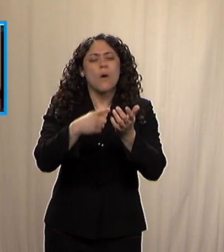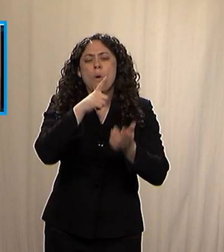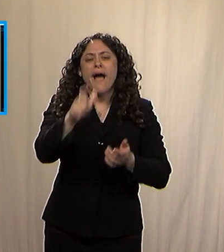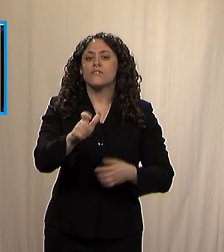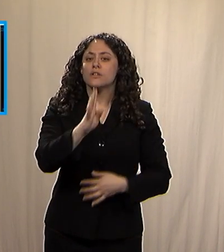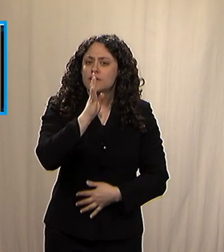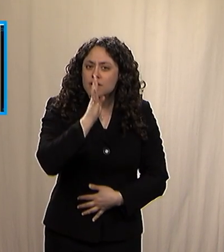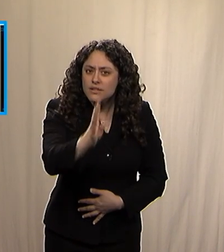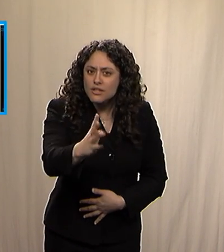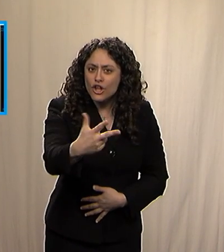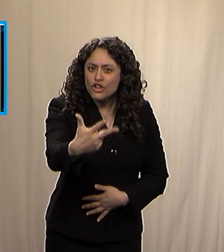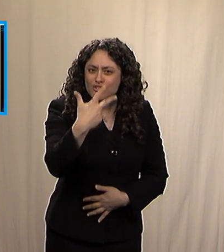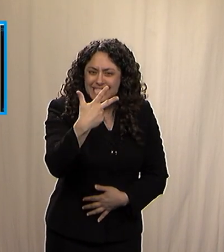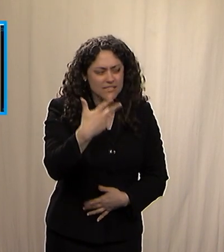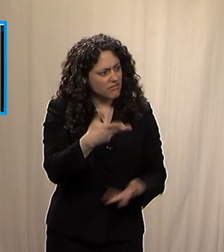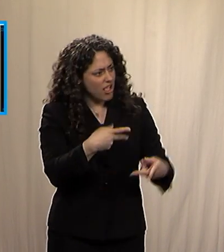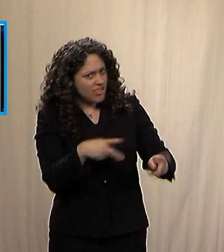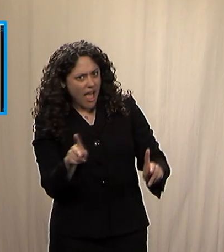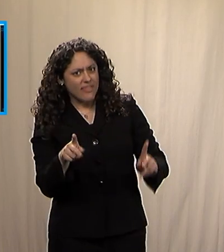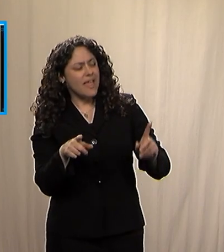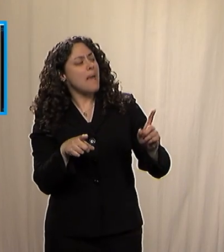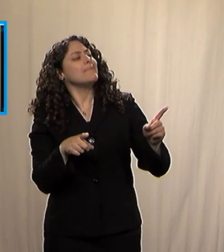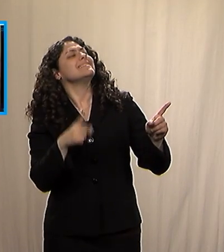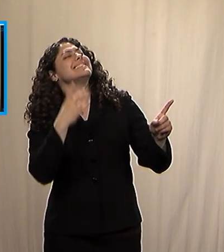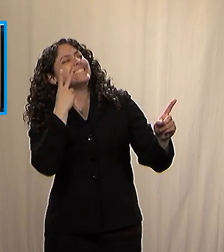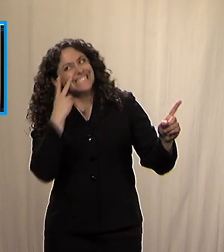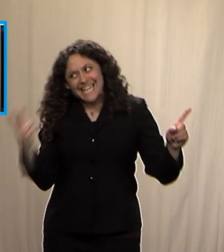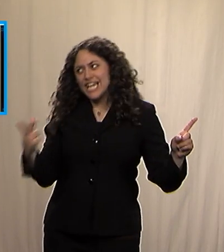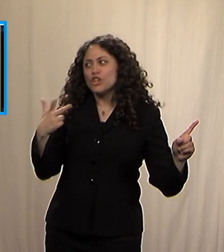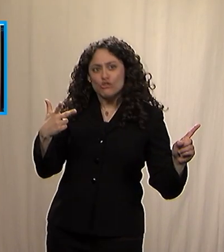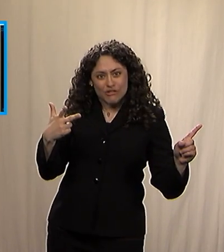It allows the two of them to align and accommodate